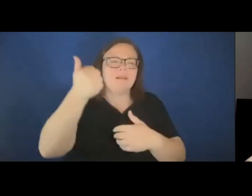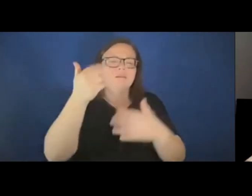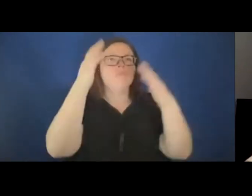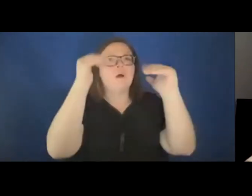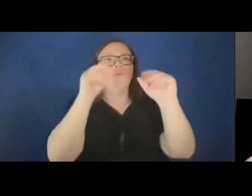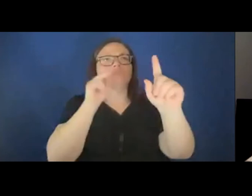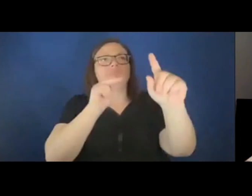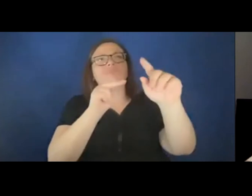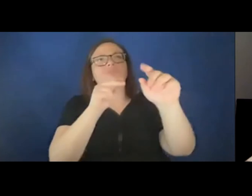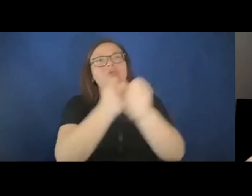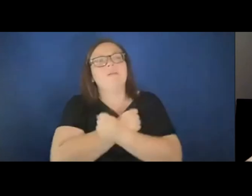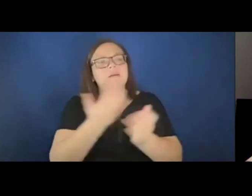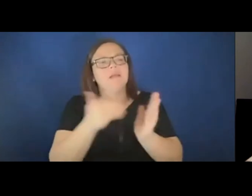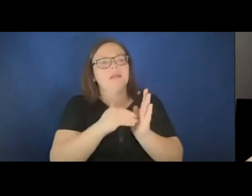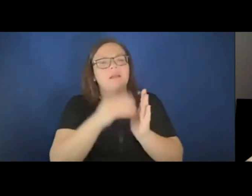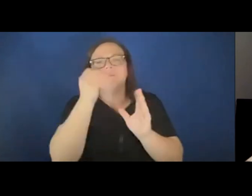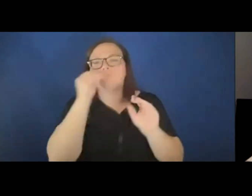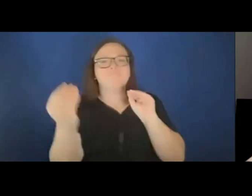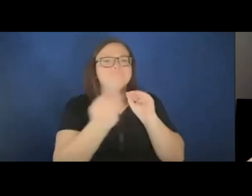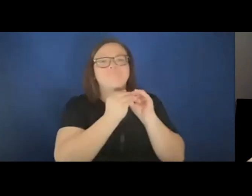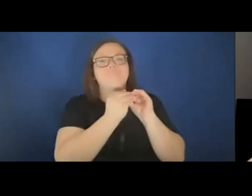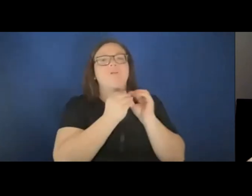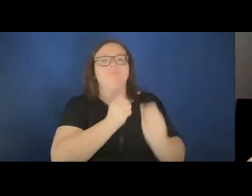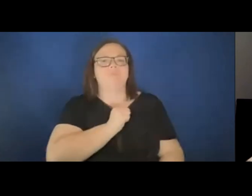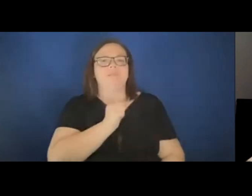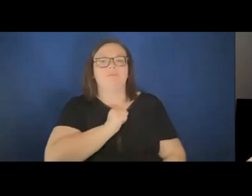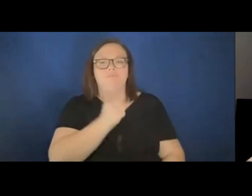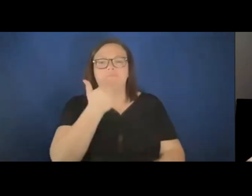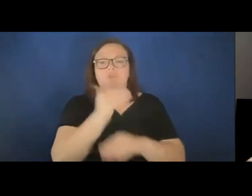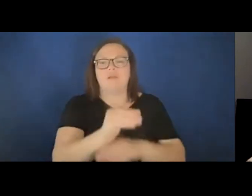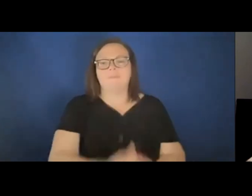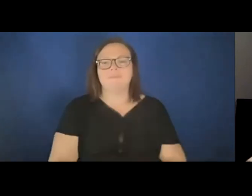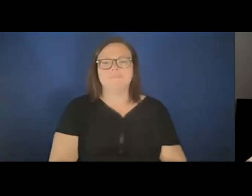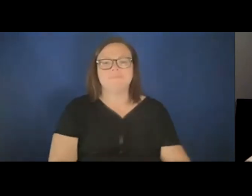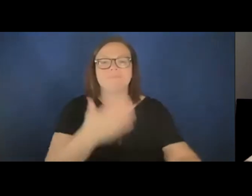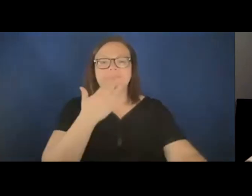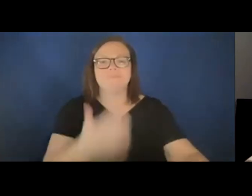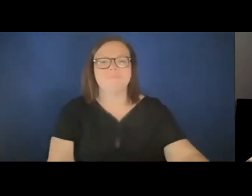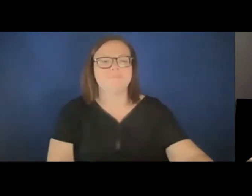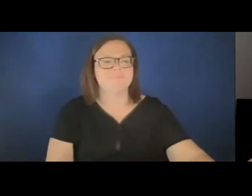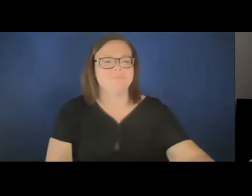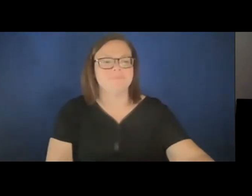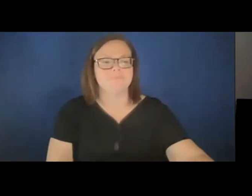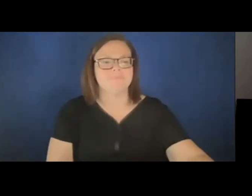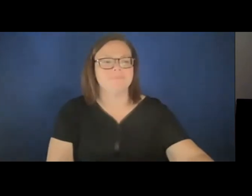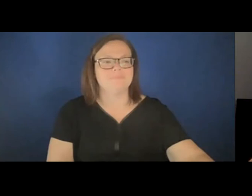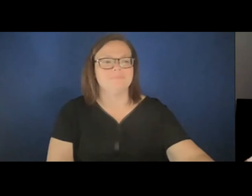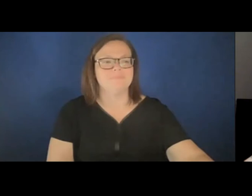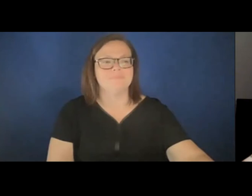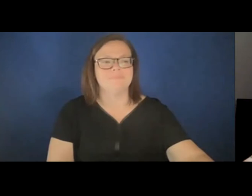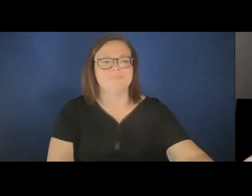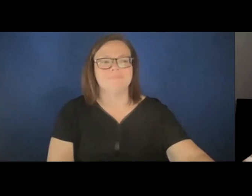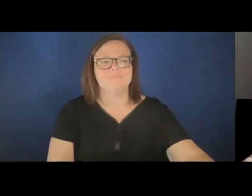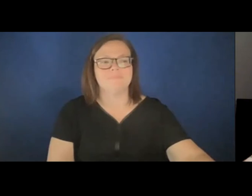I kiss myself goodnight. Thank you.